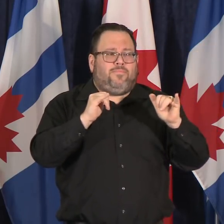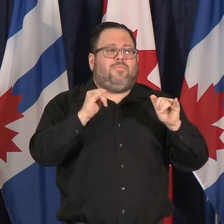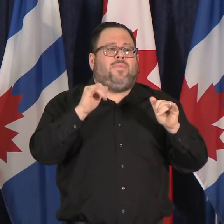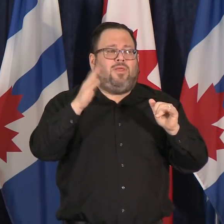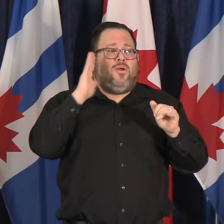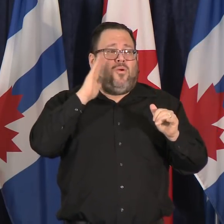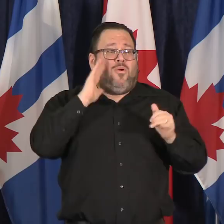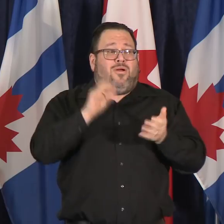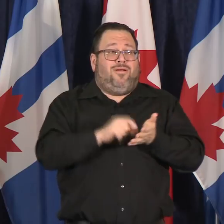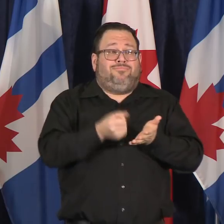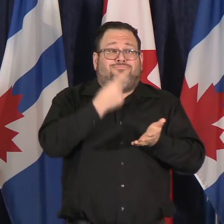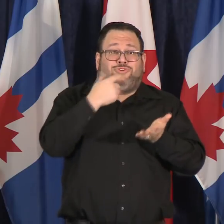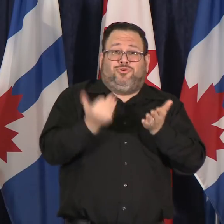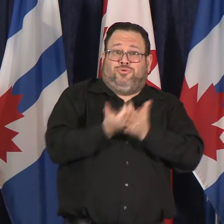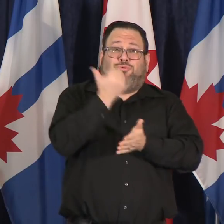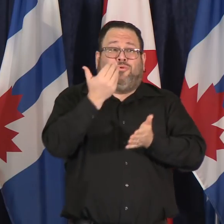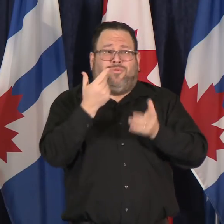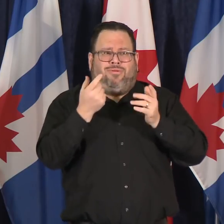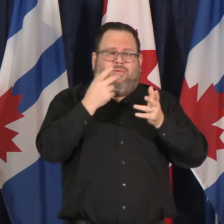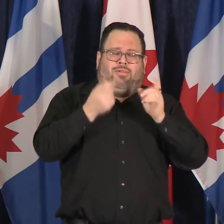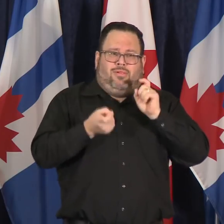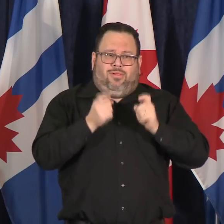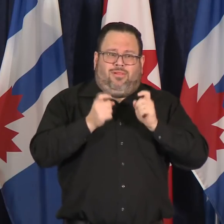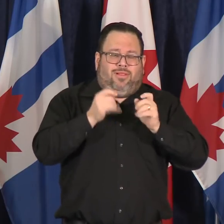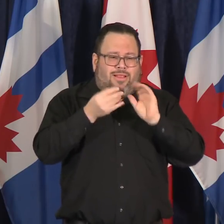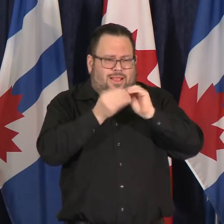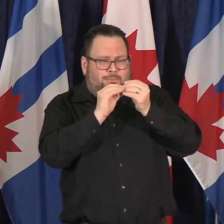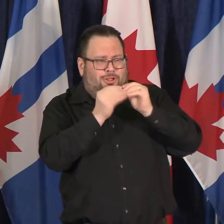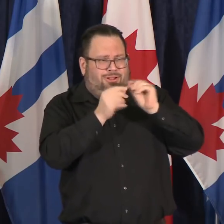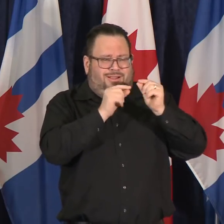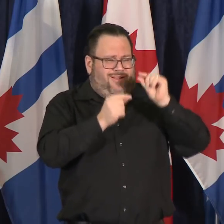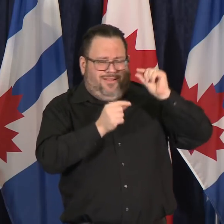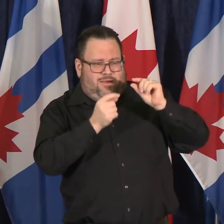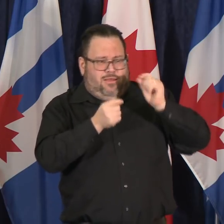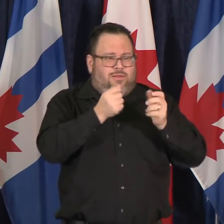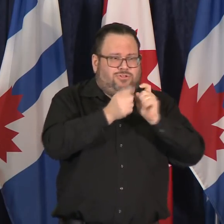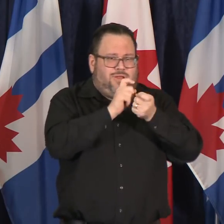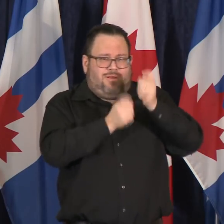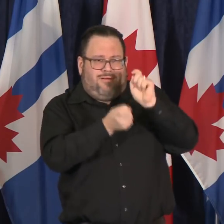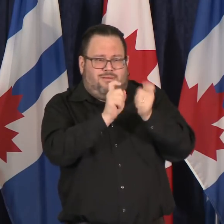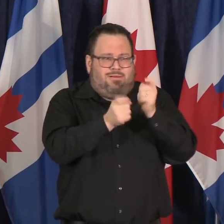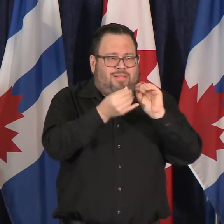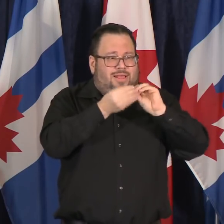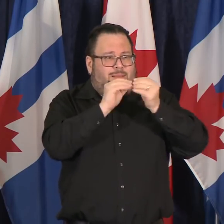for the right amount of time so we do need people to really stick with this